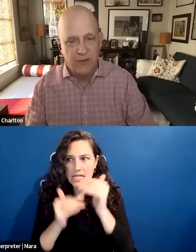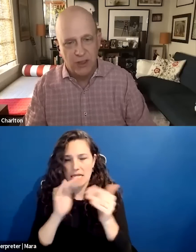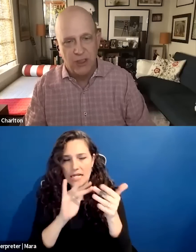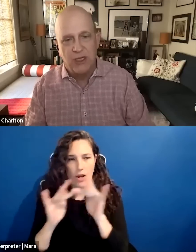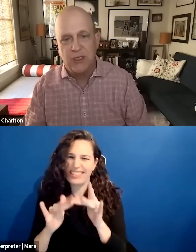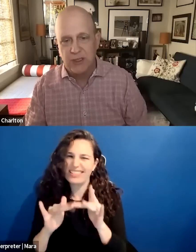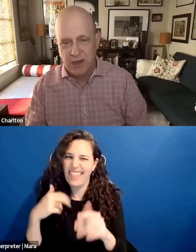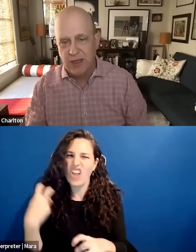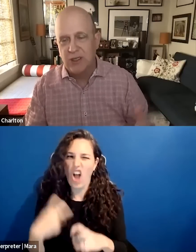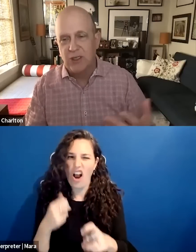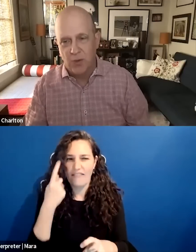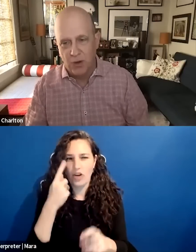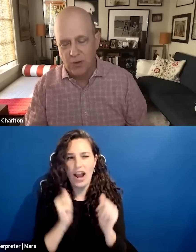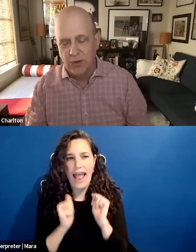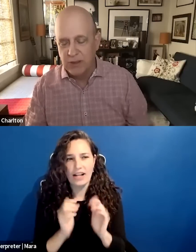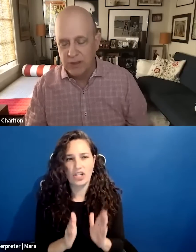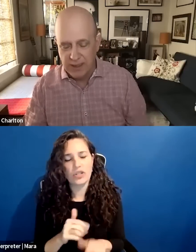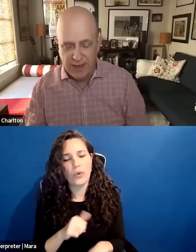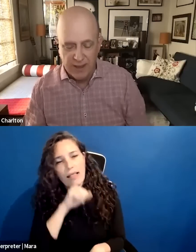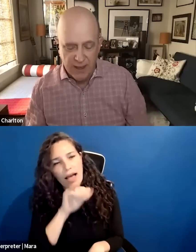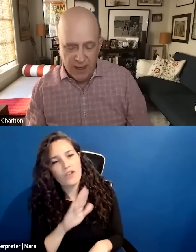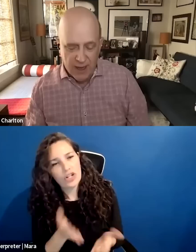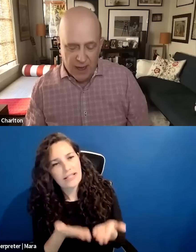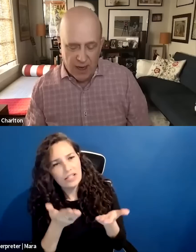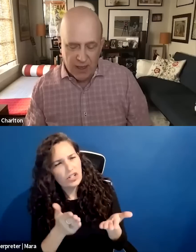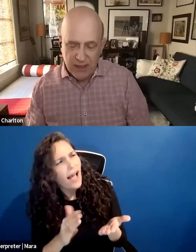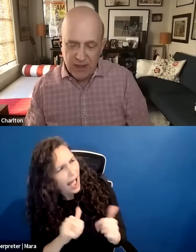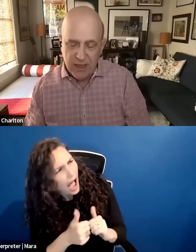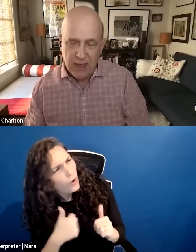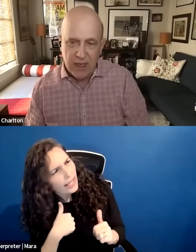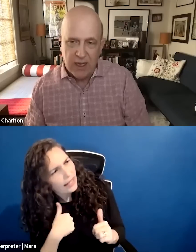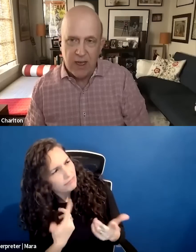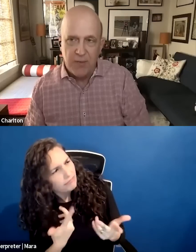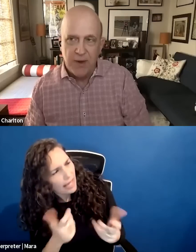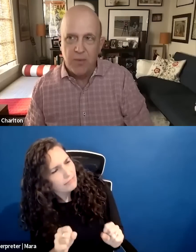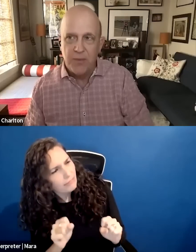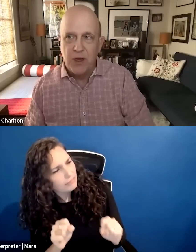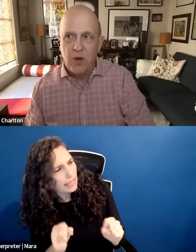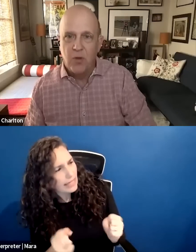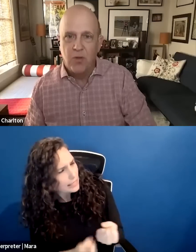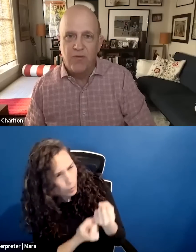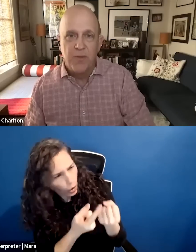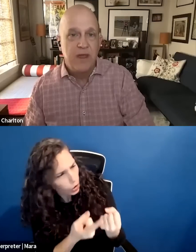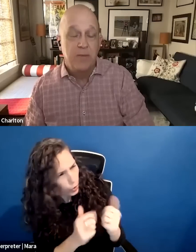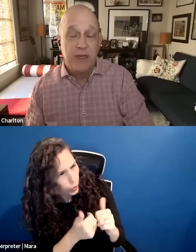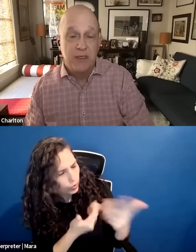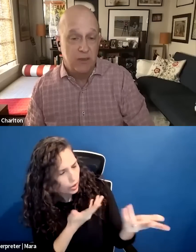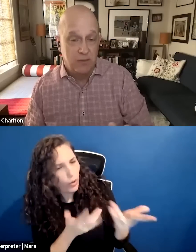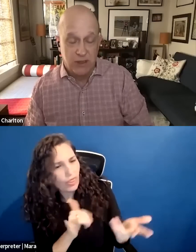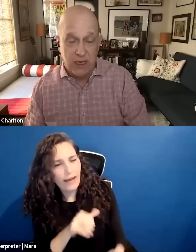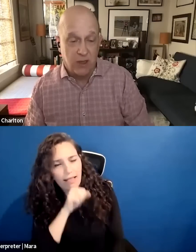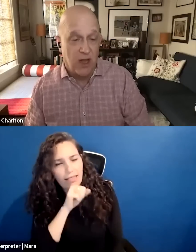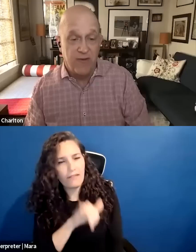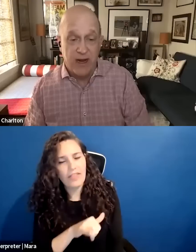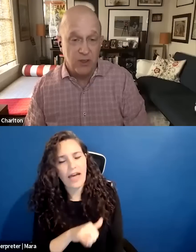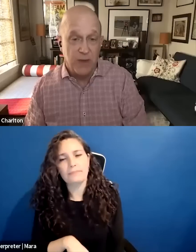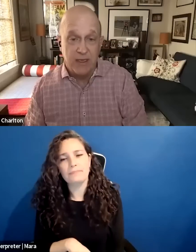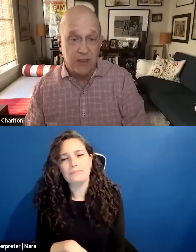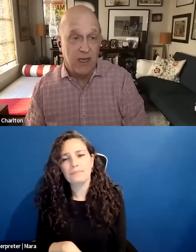and I love your suggestions, how can I support you? Things like that. 'Cause I think coming up, for me the biggest mistake a lot of actors make